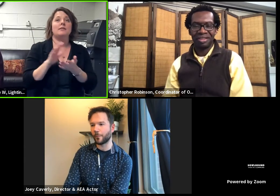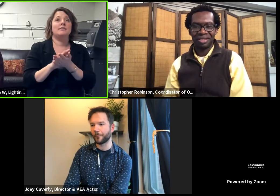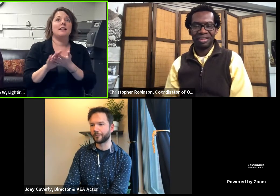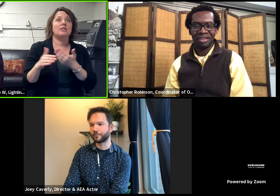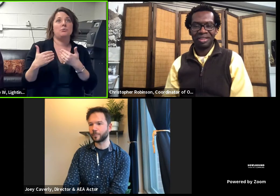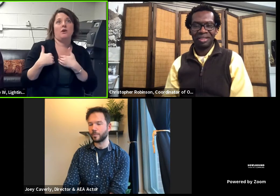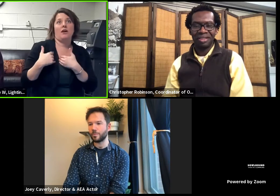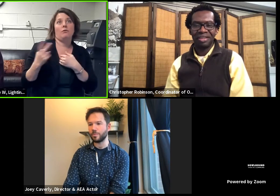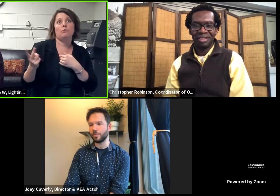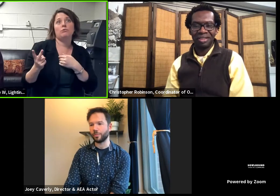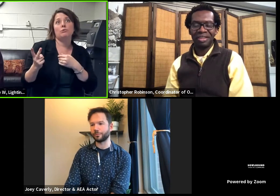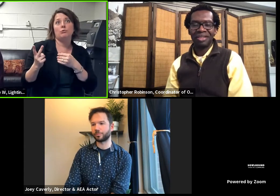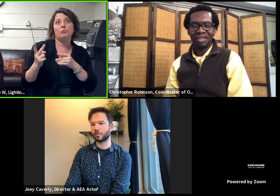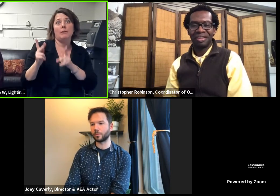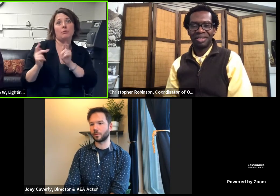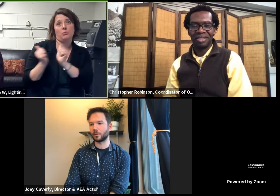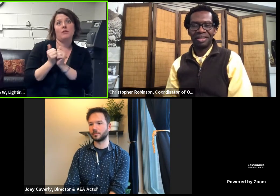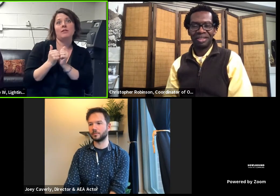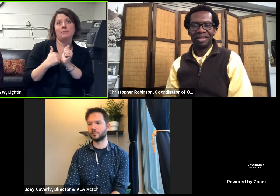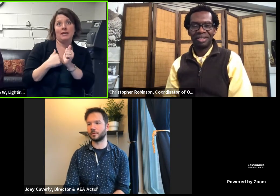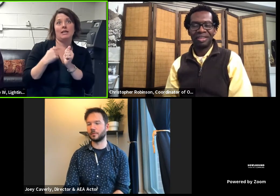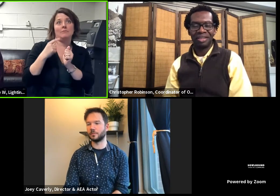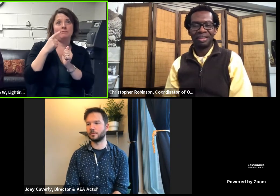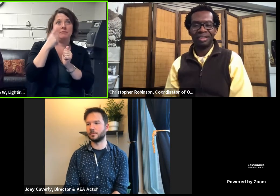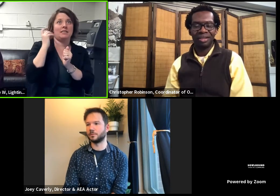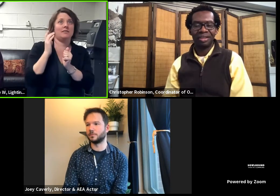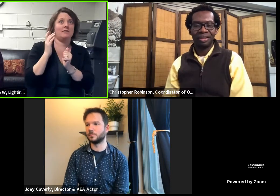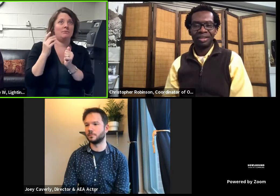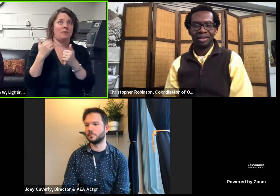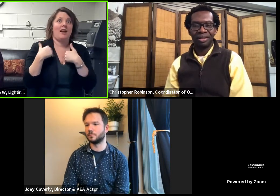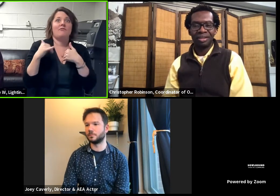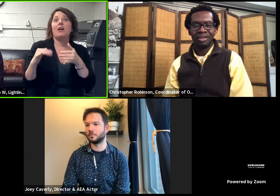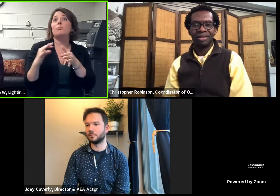communicate things to me privately, and so I have those two people with me